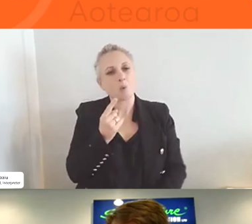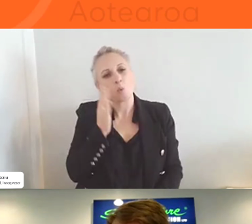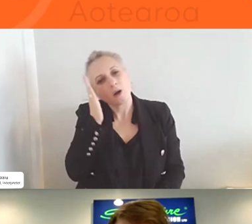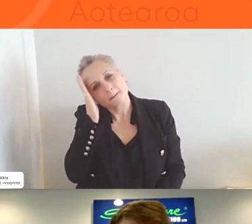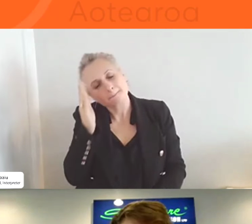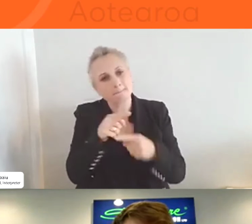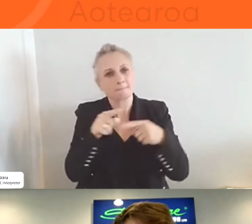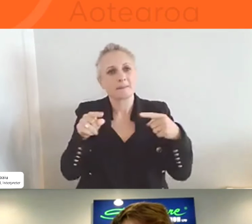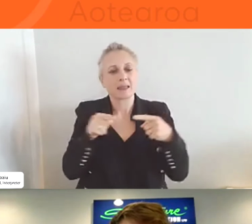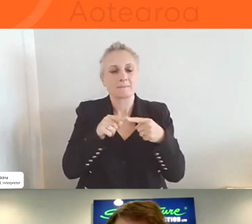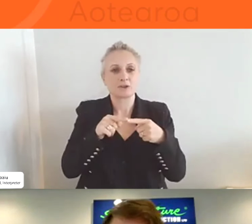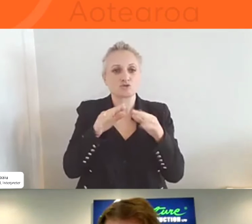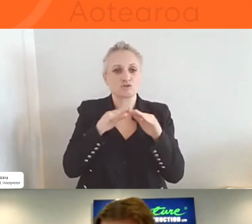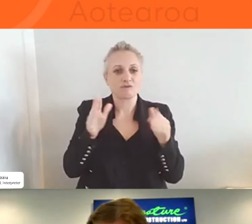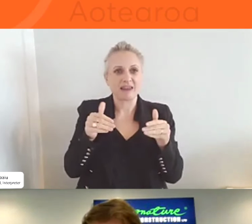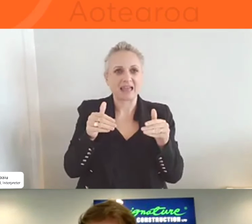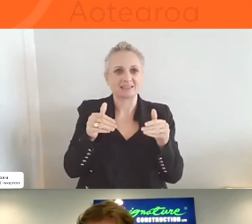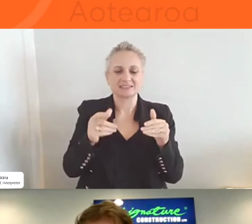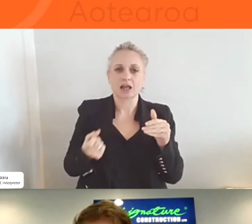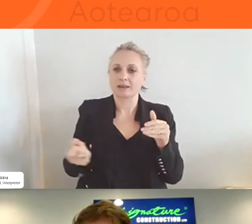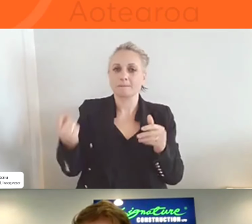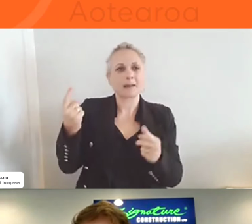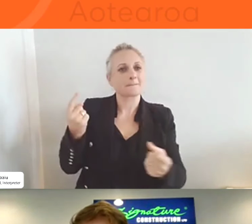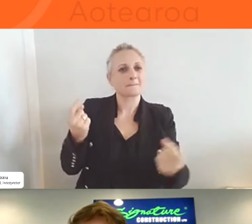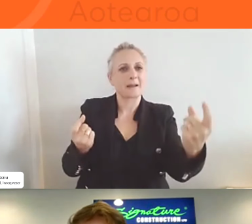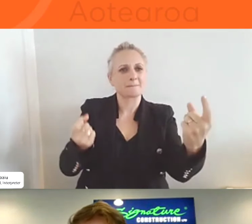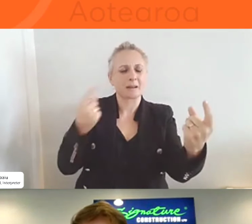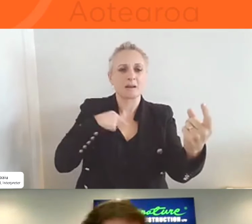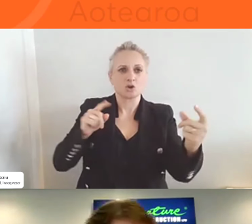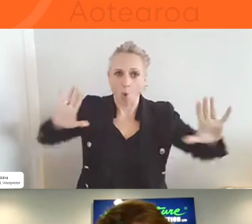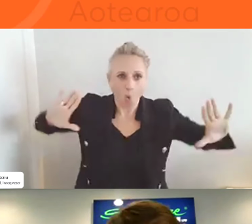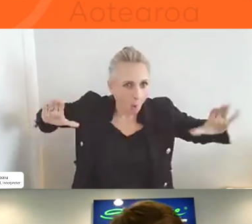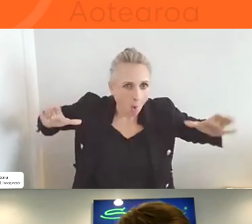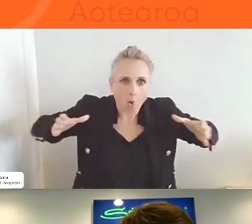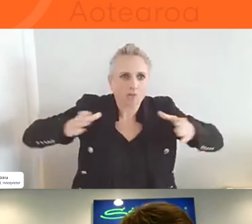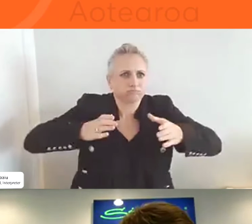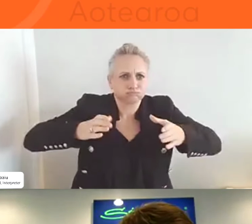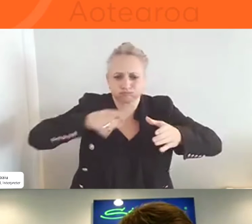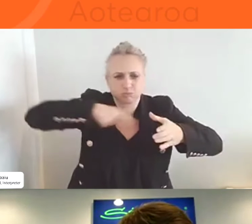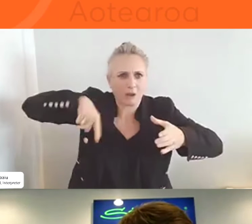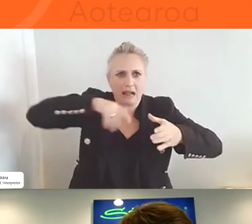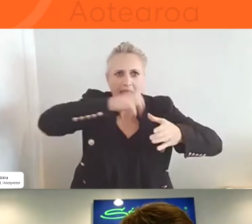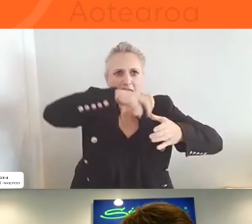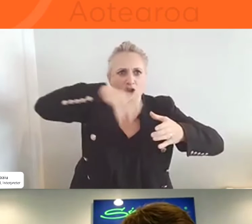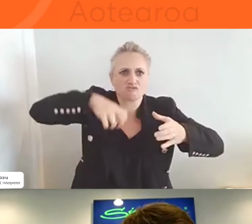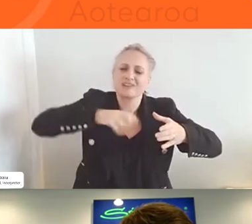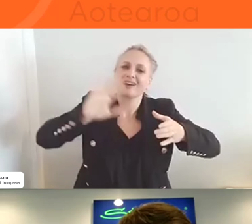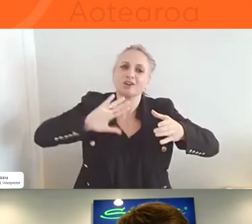rather than putting them all together where we have density, you know? I just think it's a really nice, integrated way of doing it and